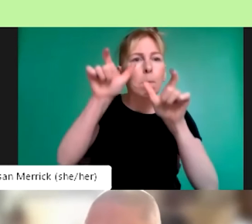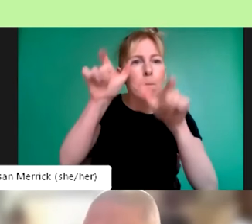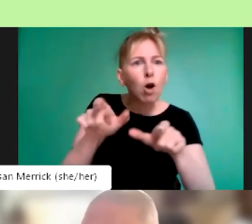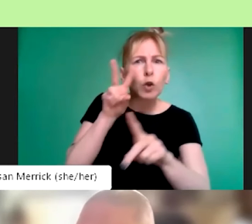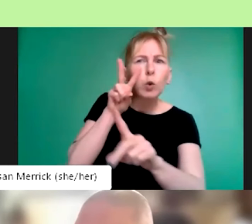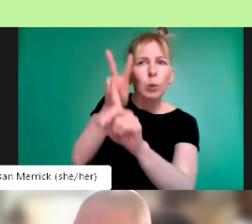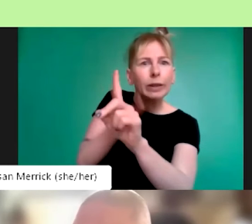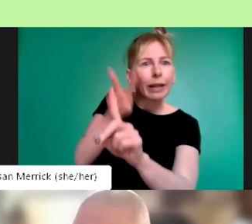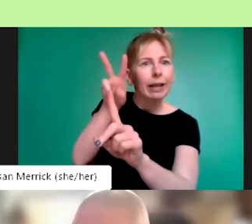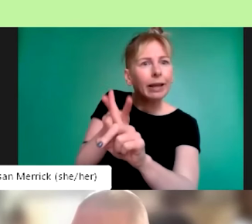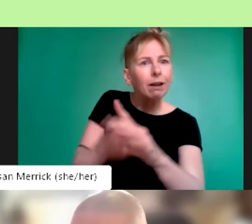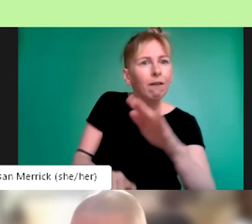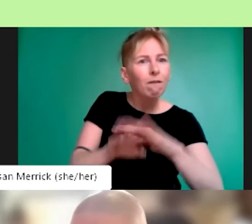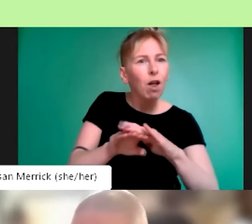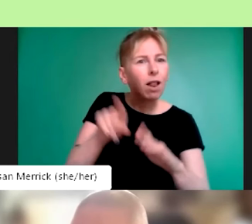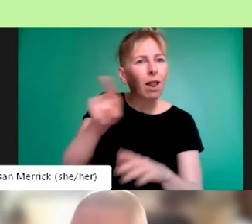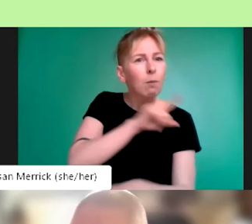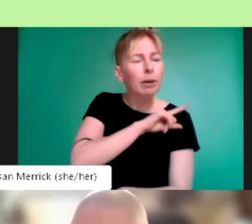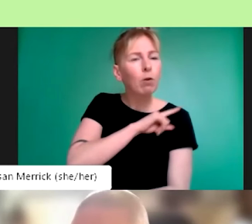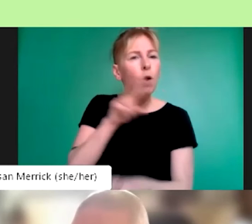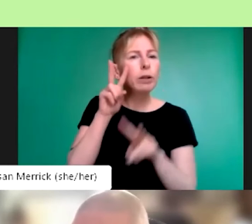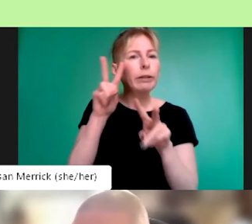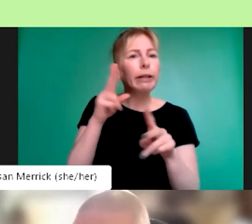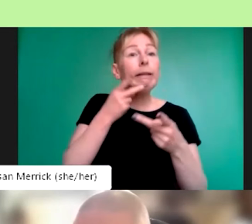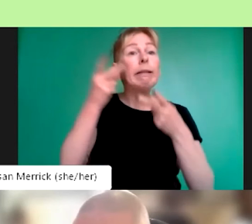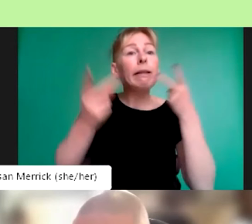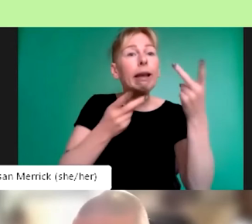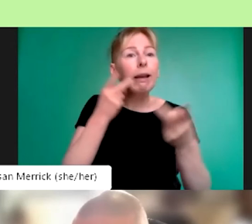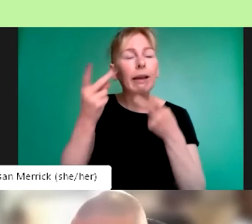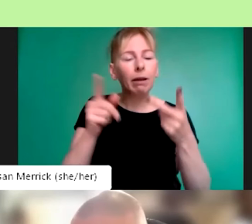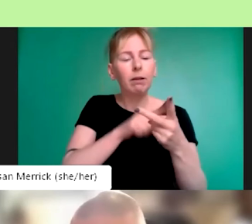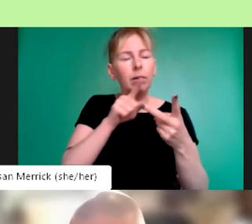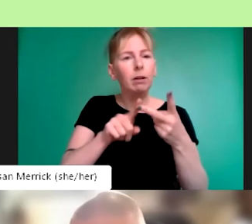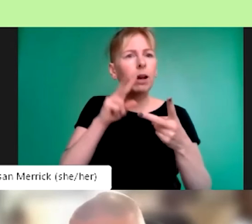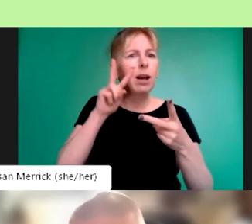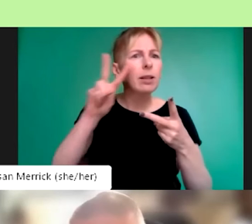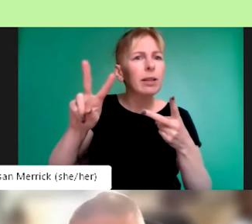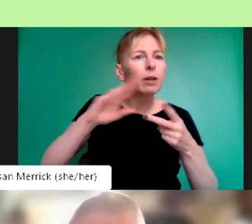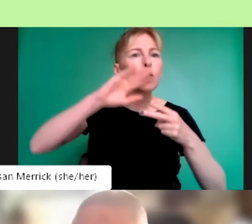people have to not only judge the facts of the case, they often have to judge who the